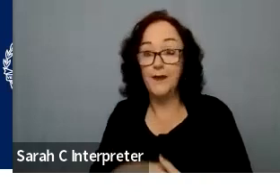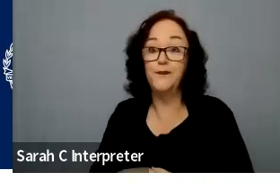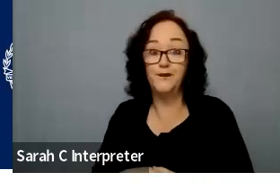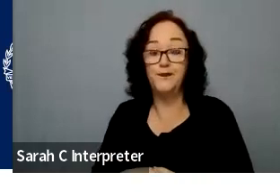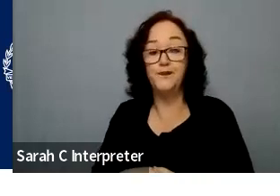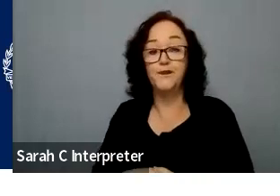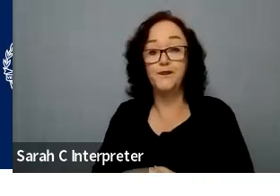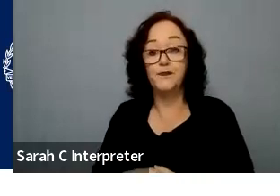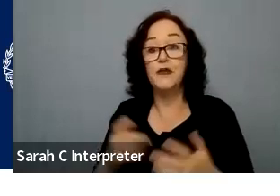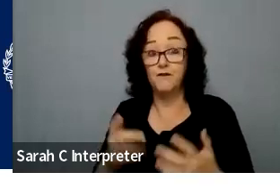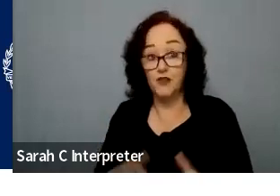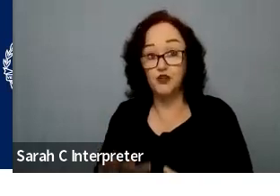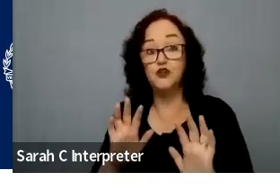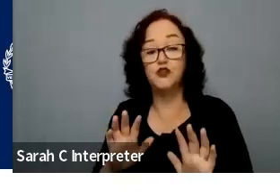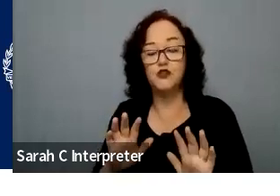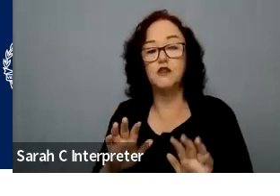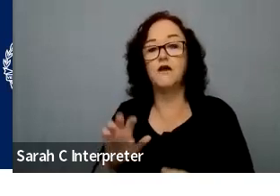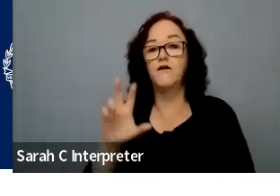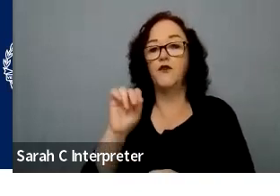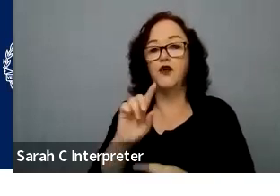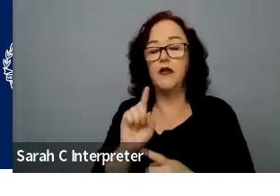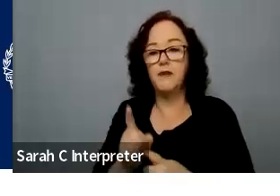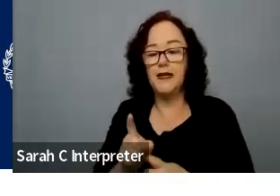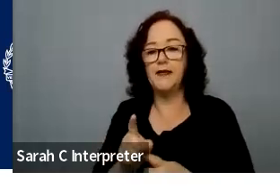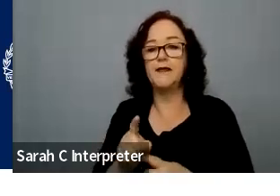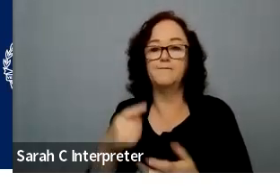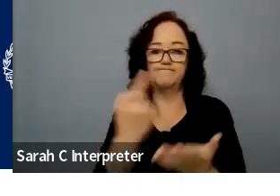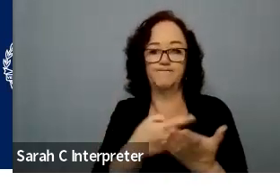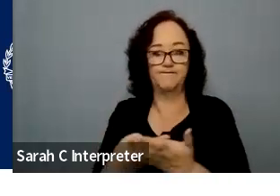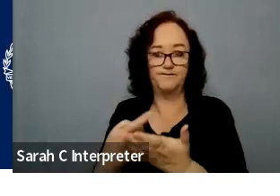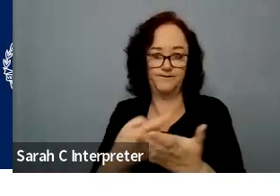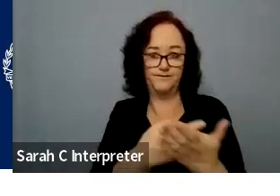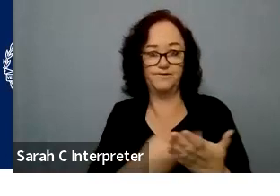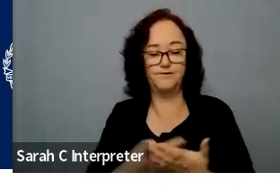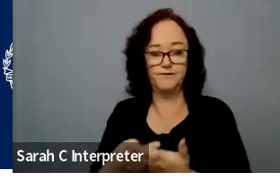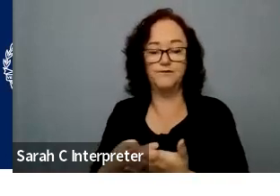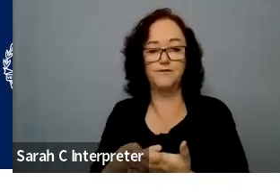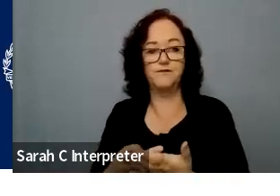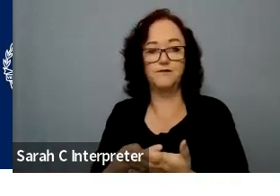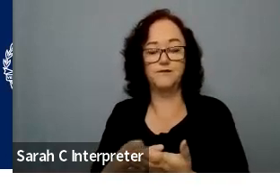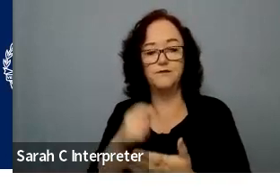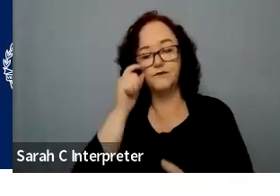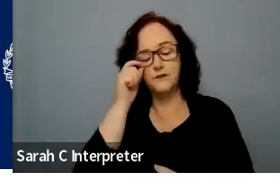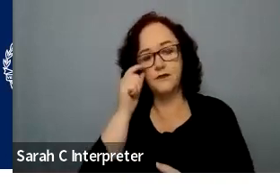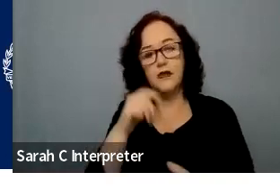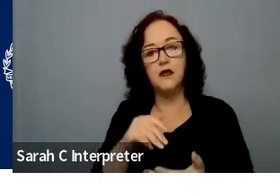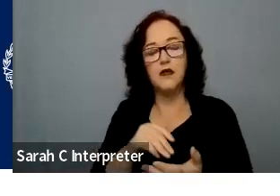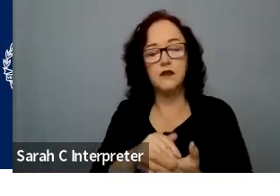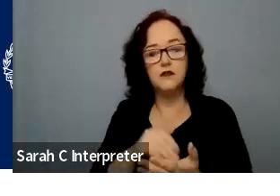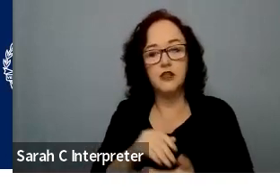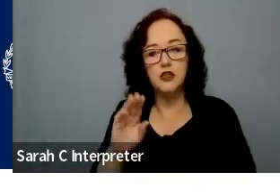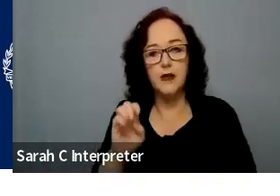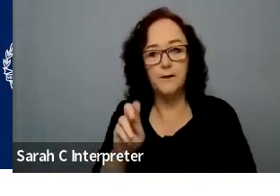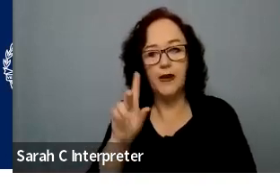a 30-minute debriefing, the other person on this project is Dr Betty Mariani, who is on her way